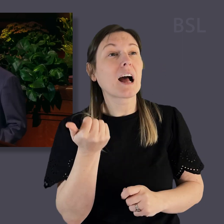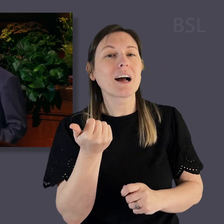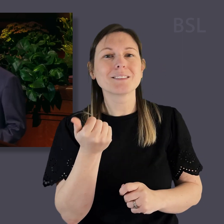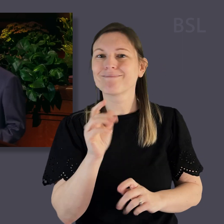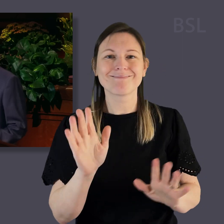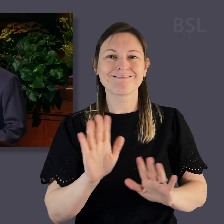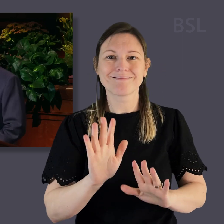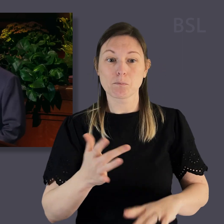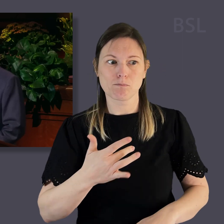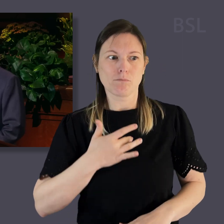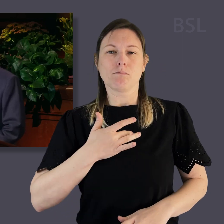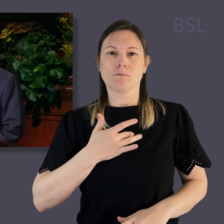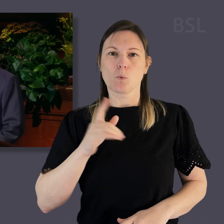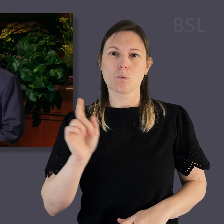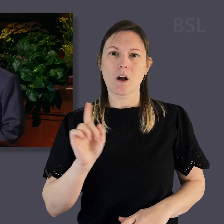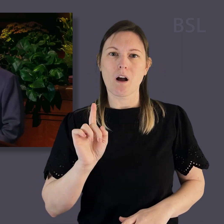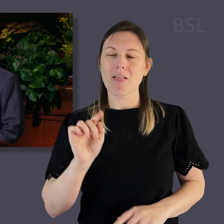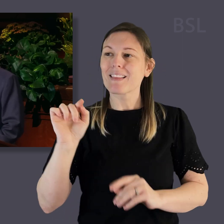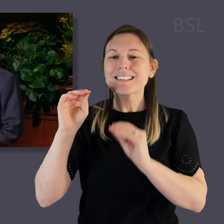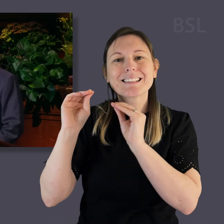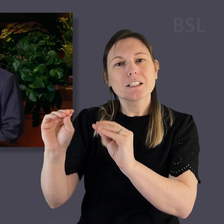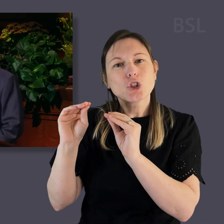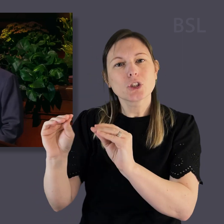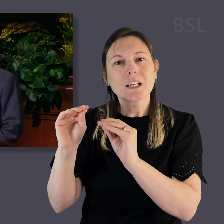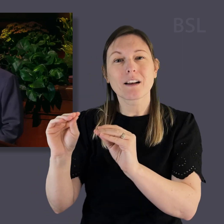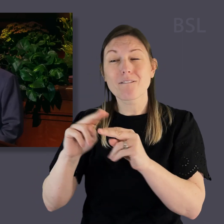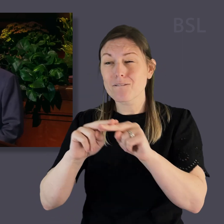by the stunning and profound doctrine that families are united